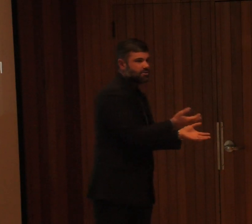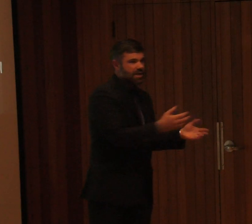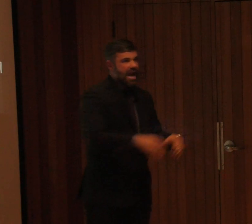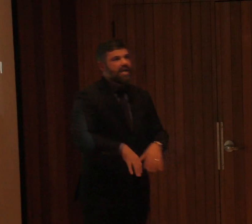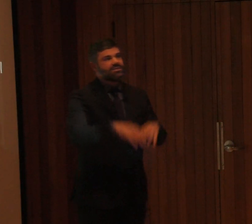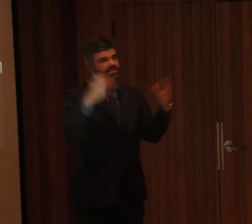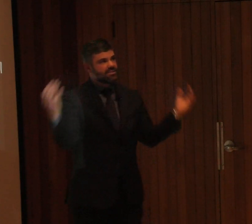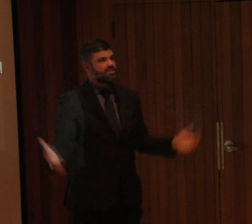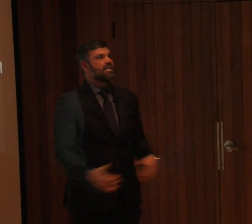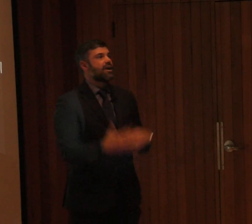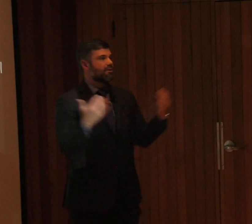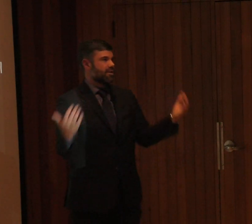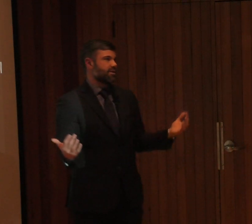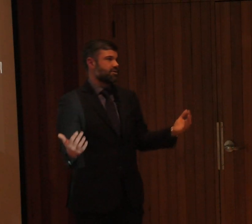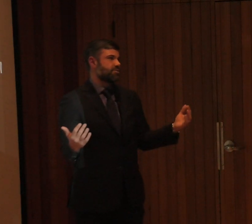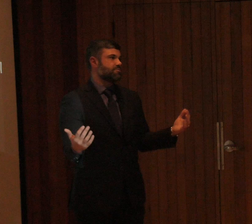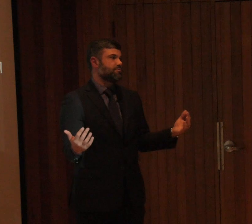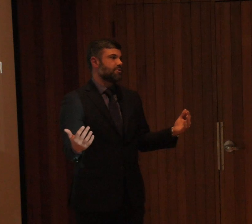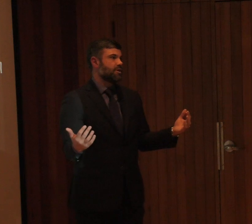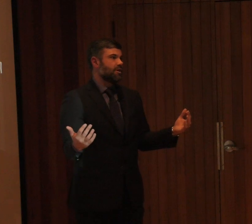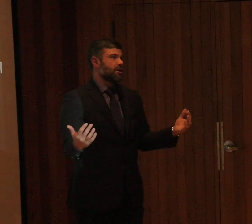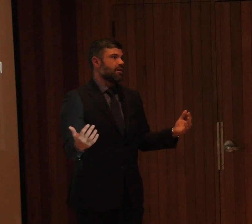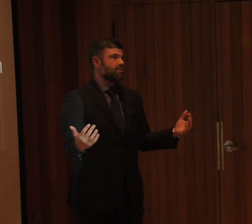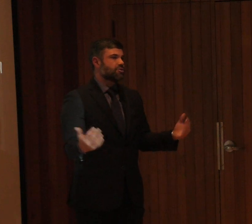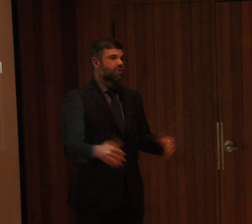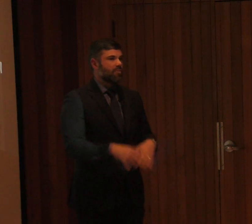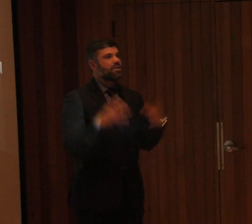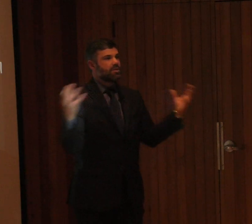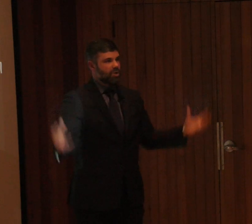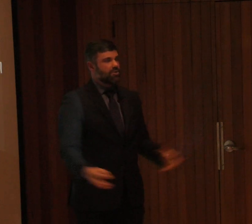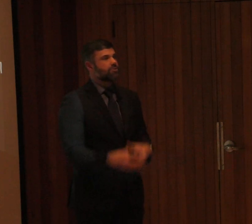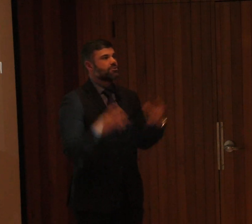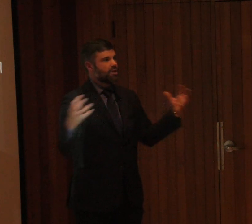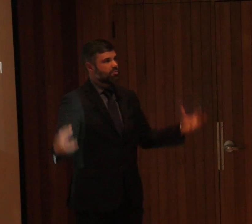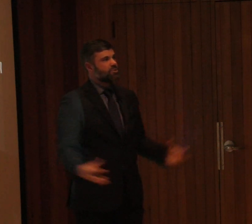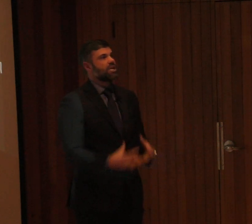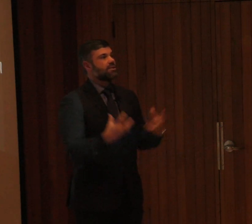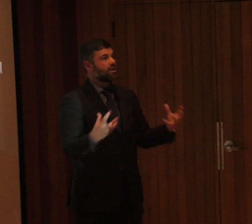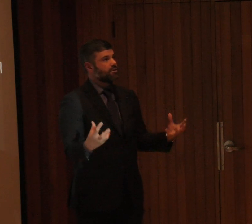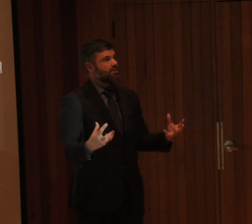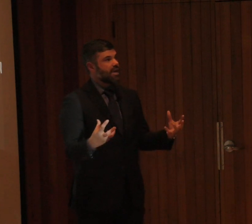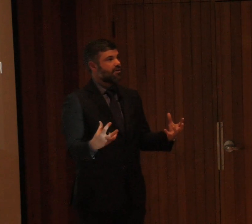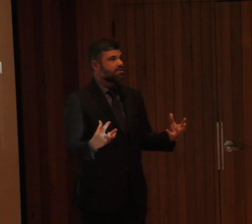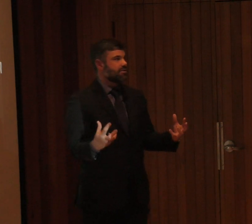So, it adds to this layer of the trauma that Butler's trying to project onto her character